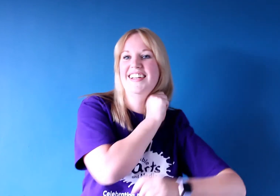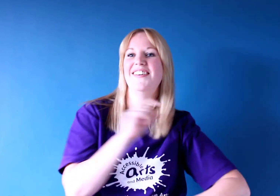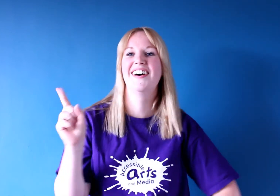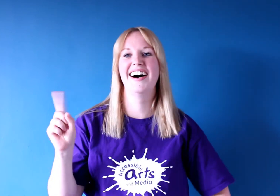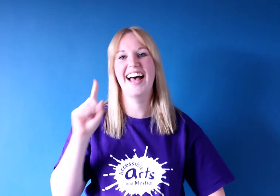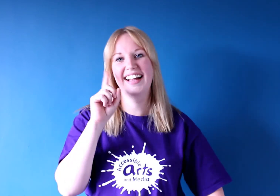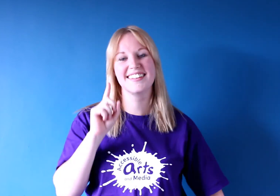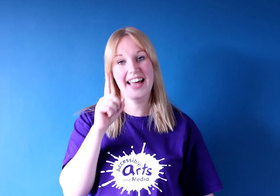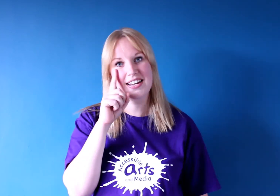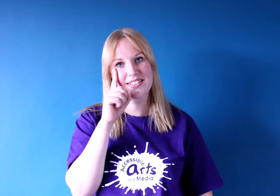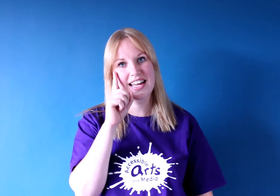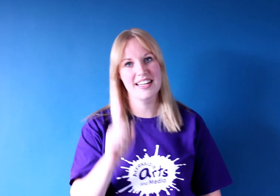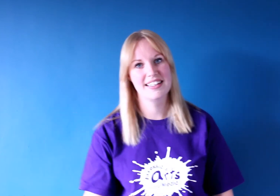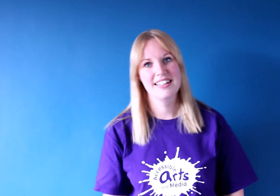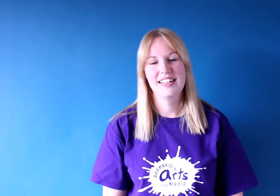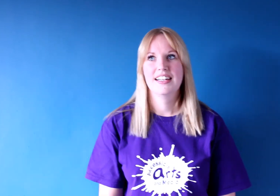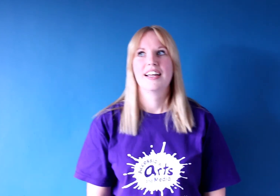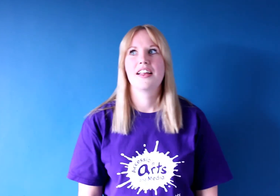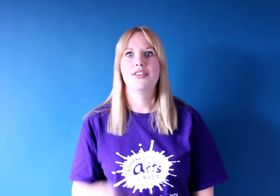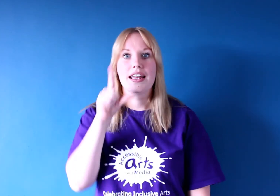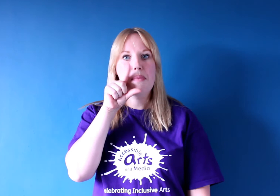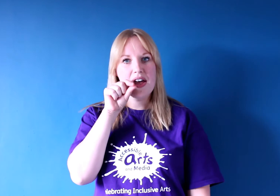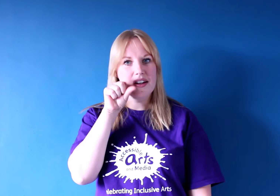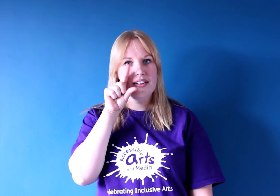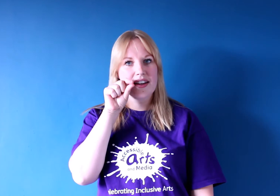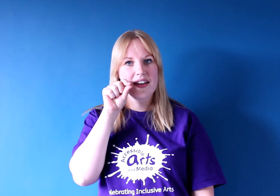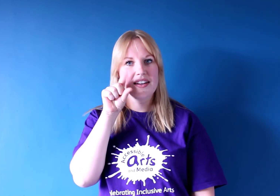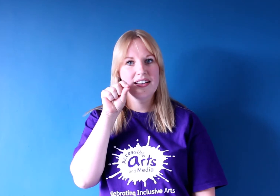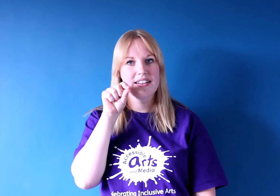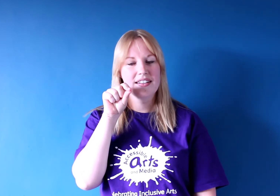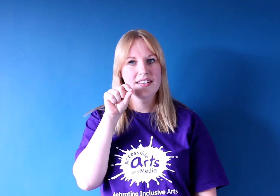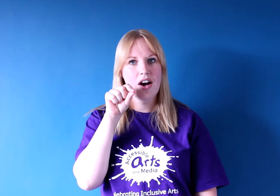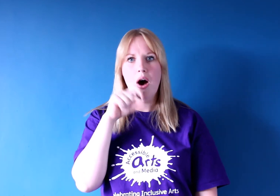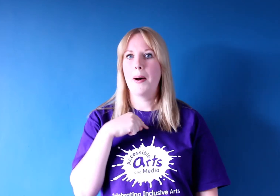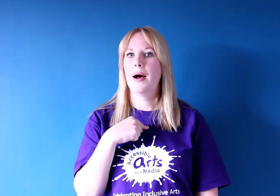What else can you see? Can you see birds?